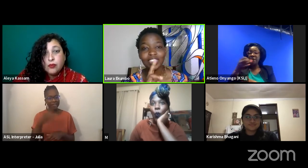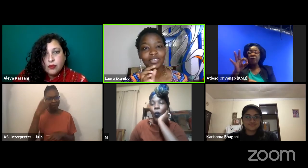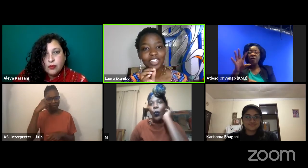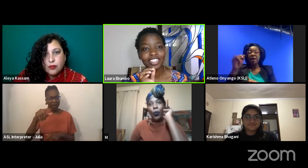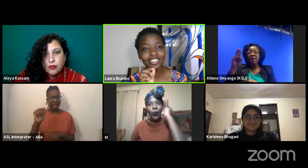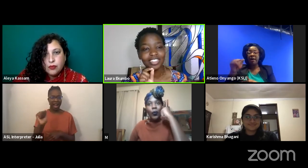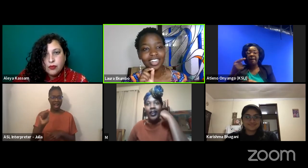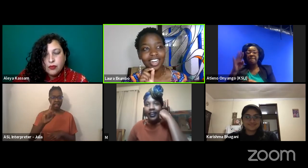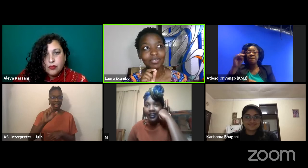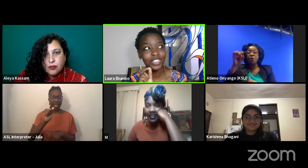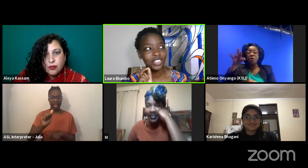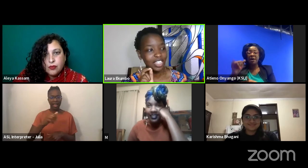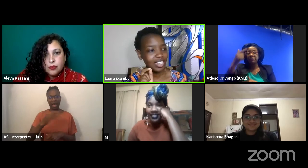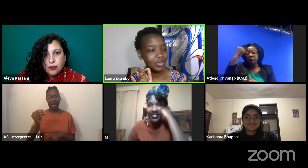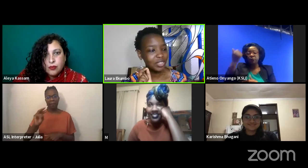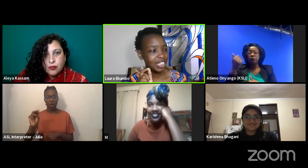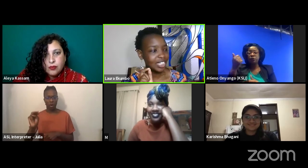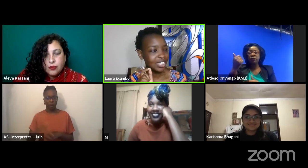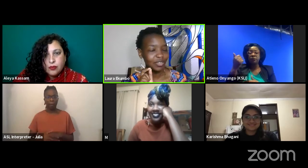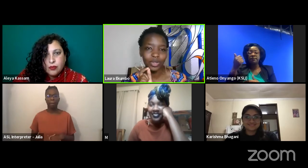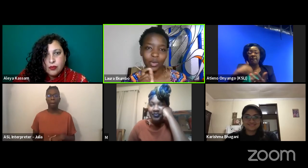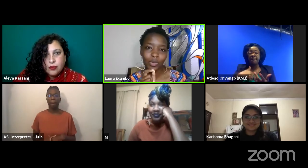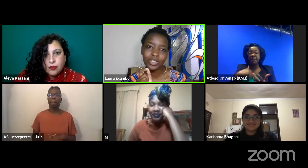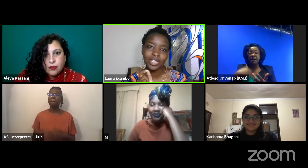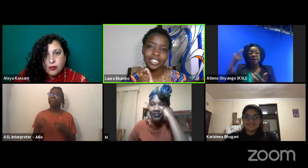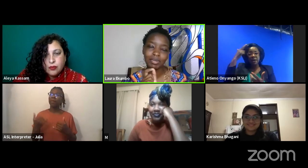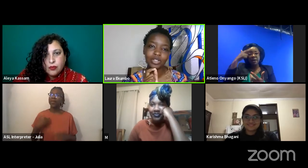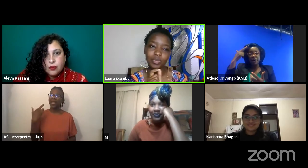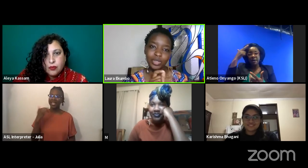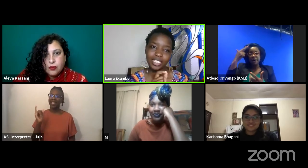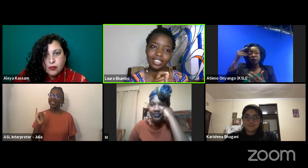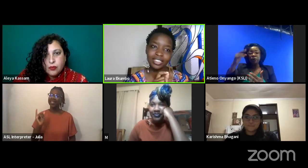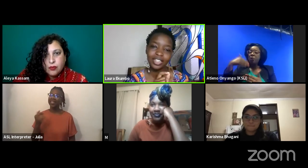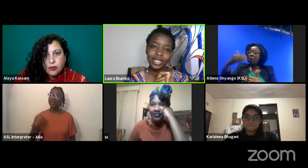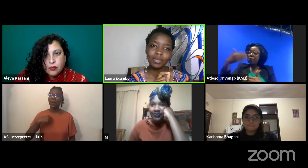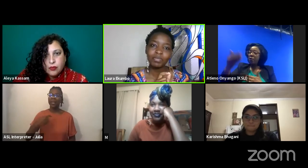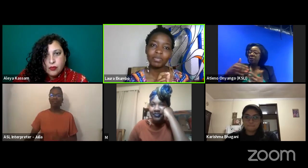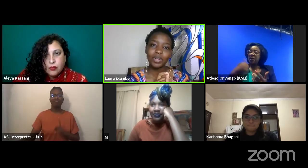because I just now realized that we always trace it back to Brazen,